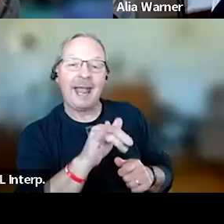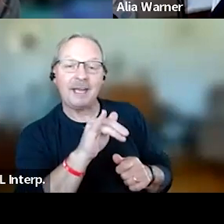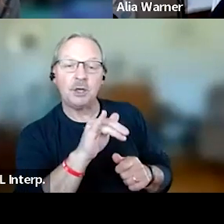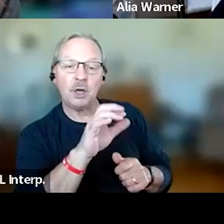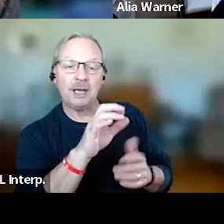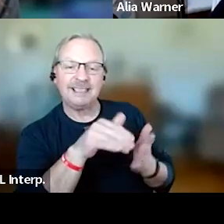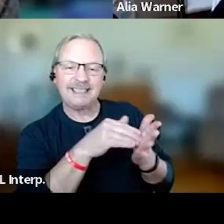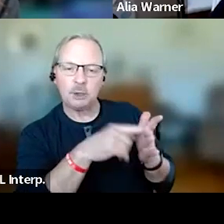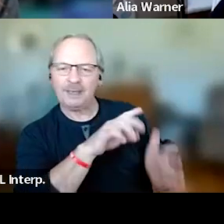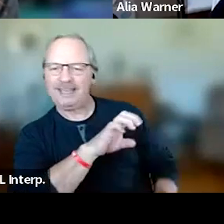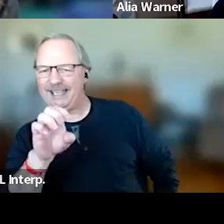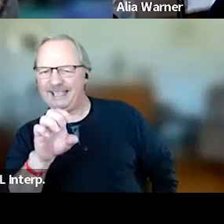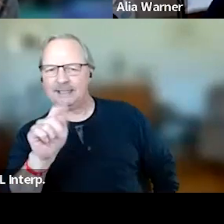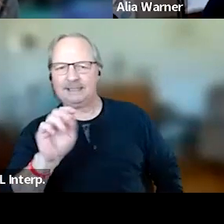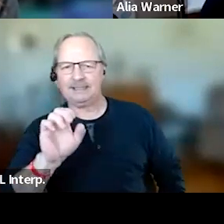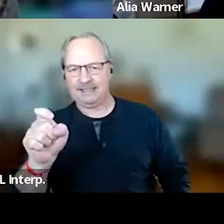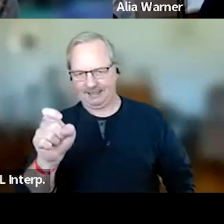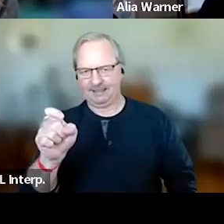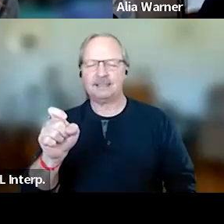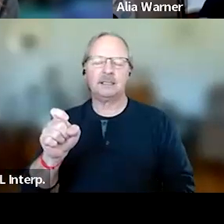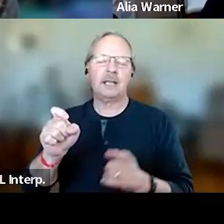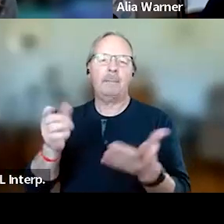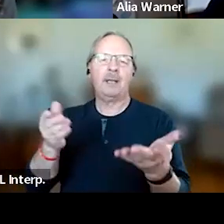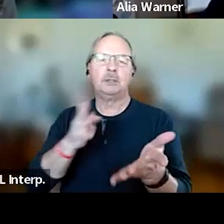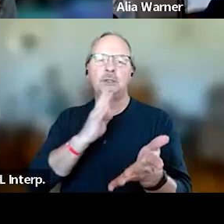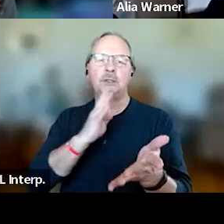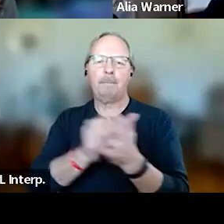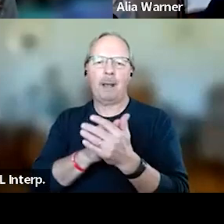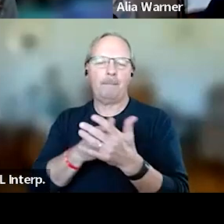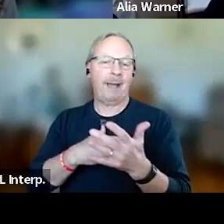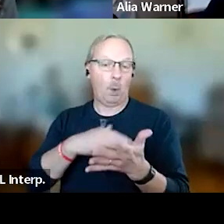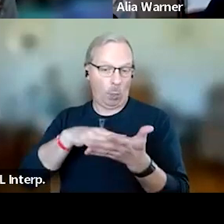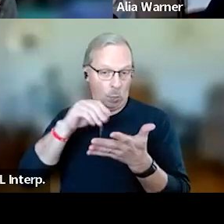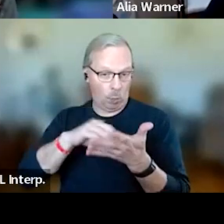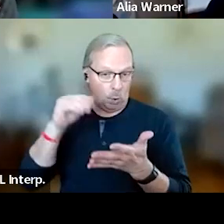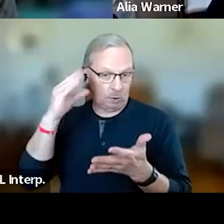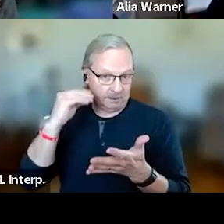And I'm here to talk about my own lived experience with psychosis and recovery.